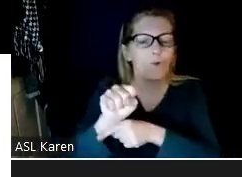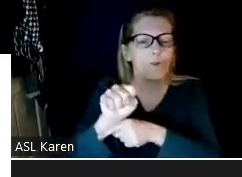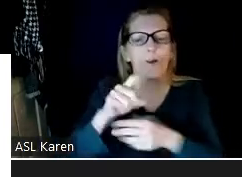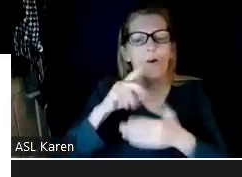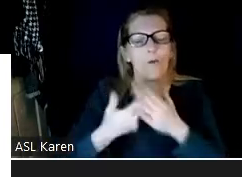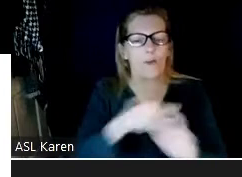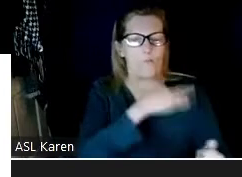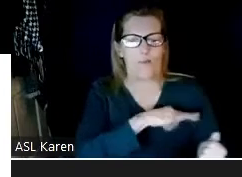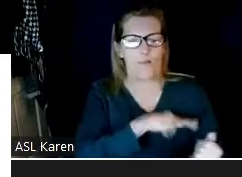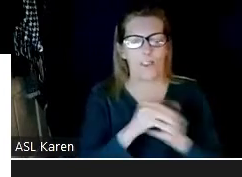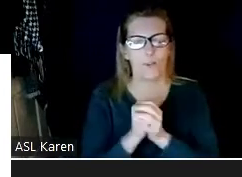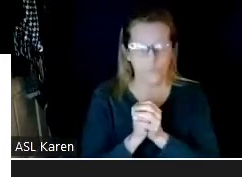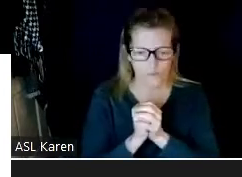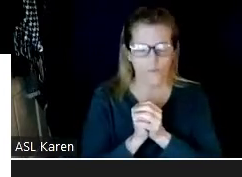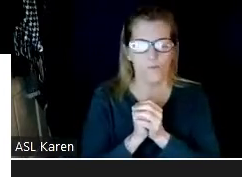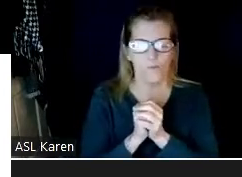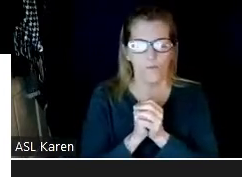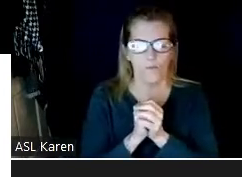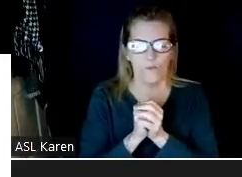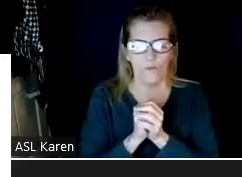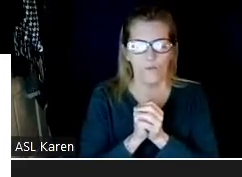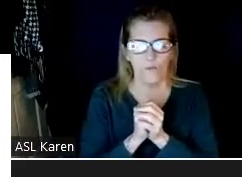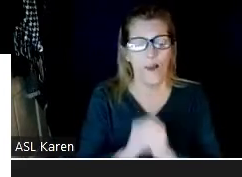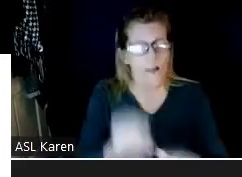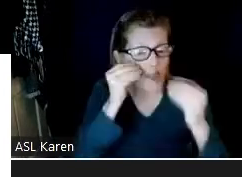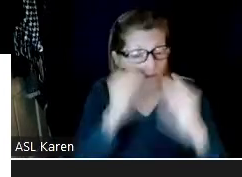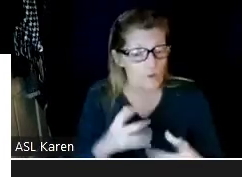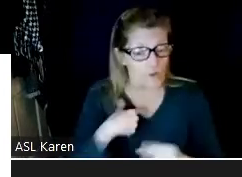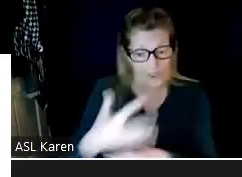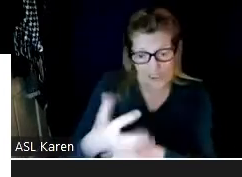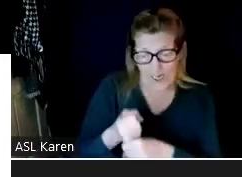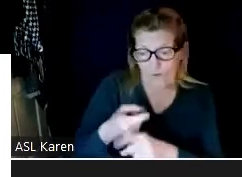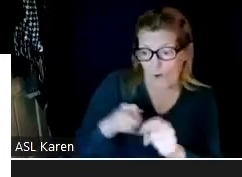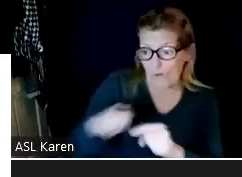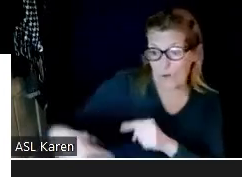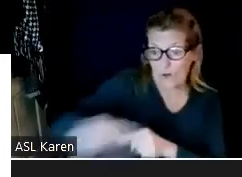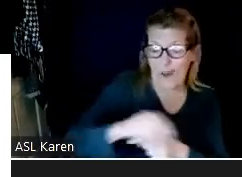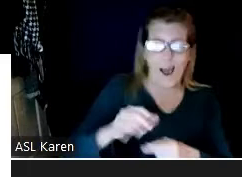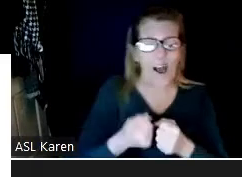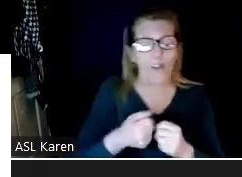15:06:20 information that we get from you about how the application process for people